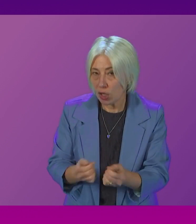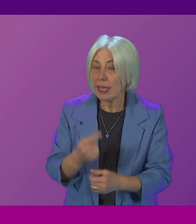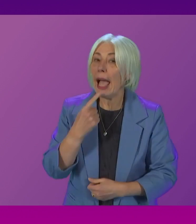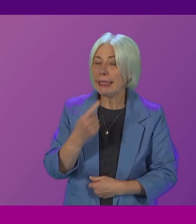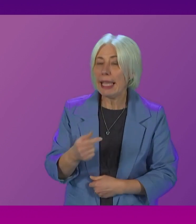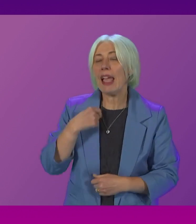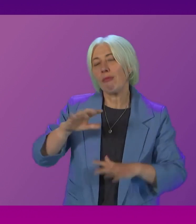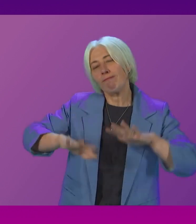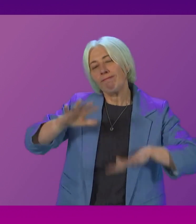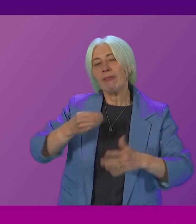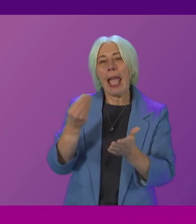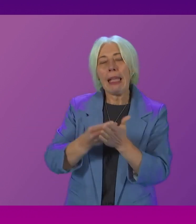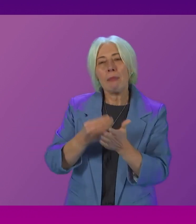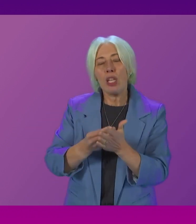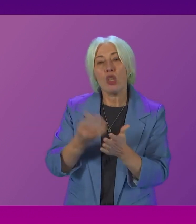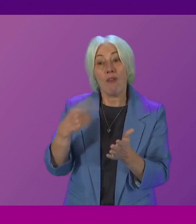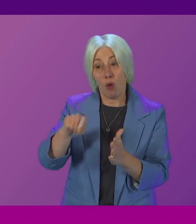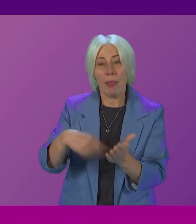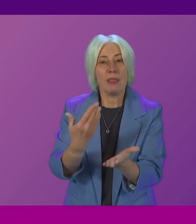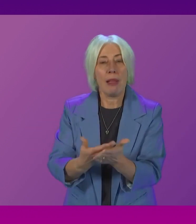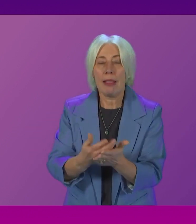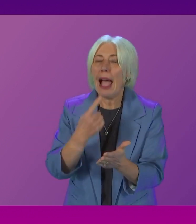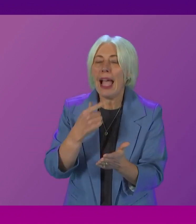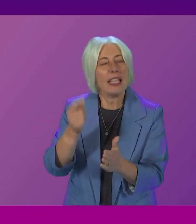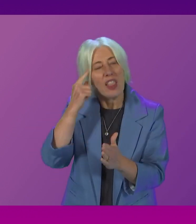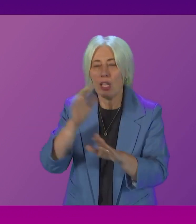the likely expenditure arising from it would not exceed that figure.